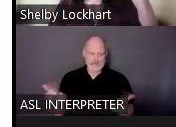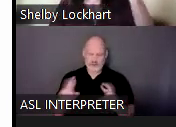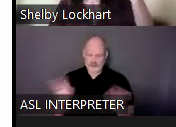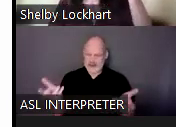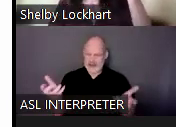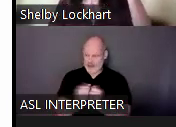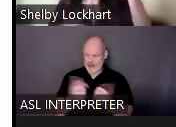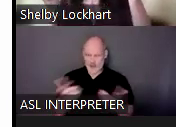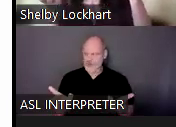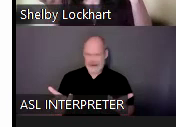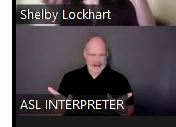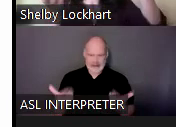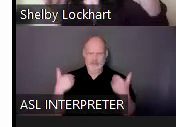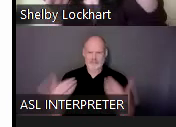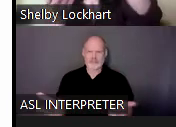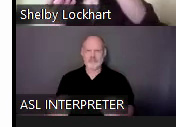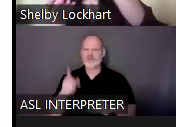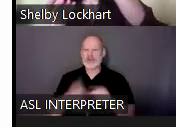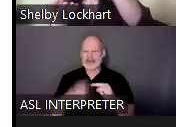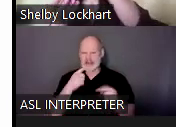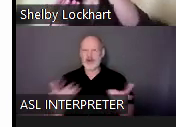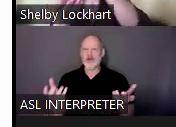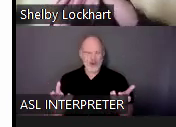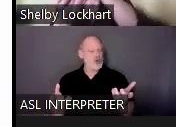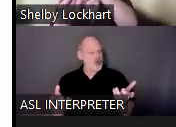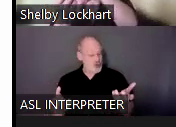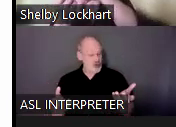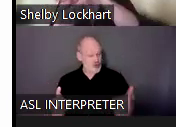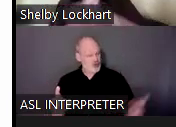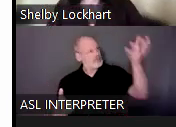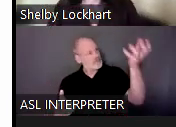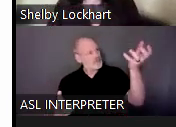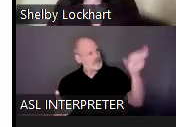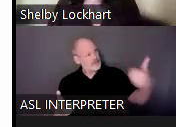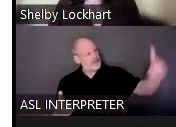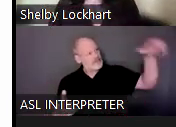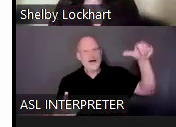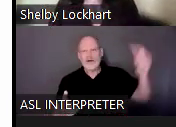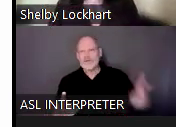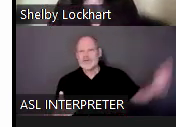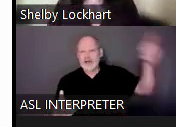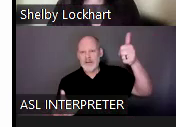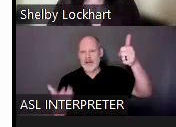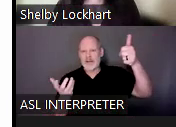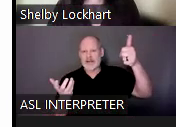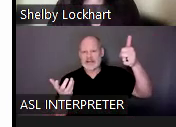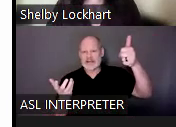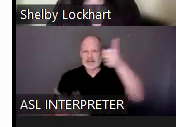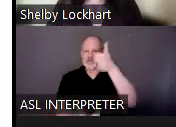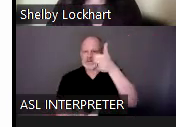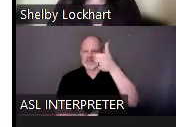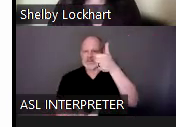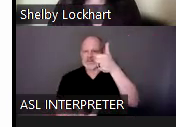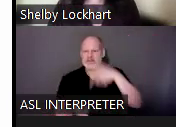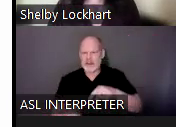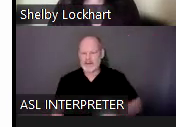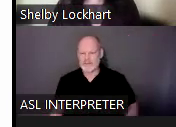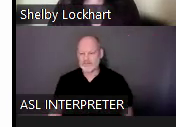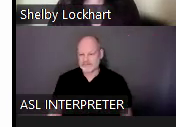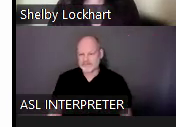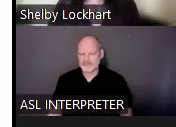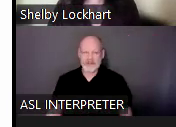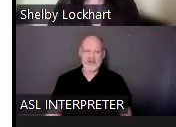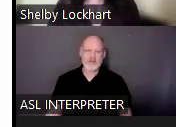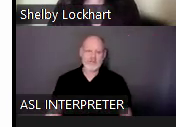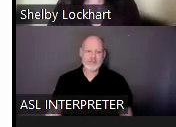okay this team's culture is going to dominate this culture and now this is your culture,